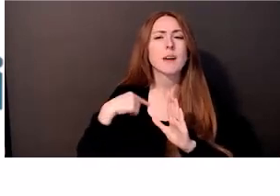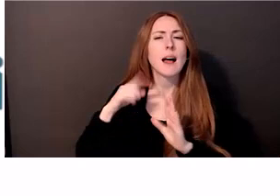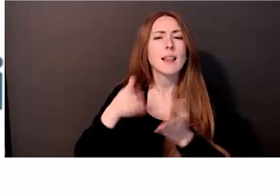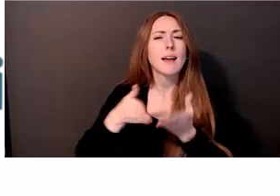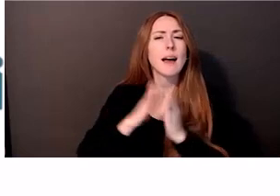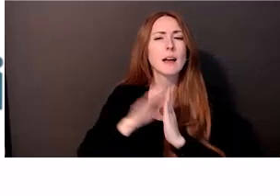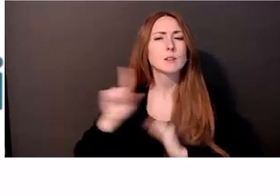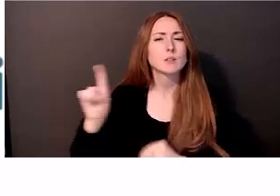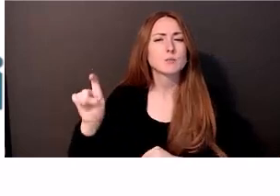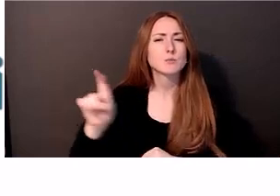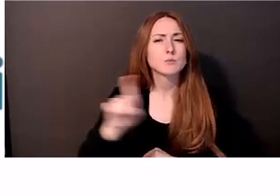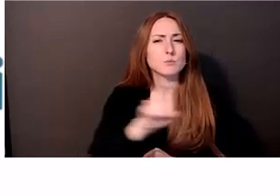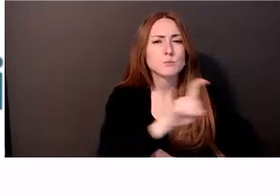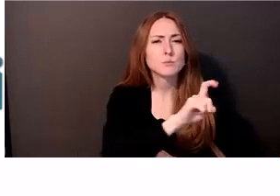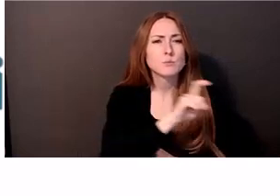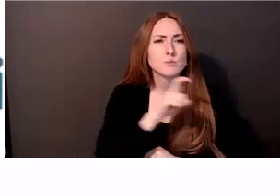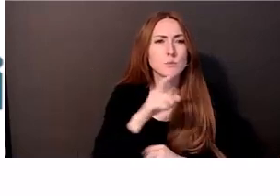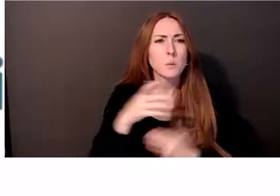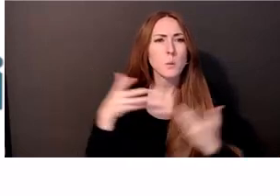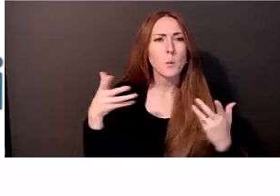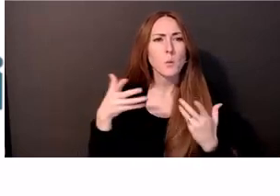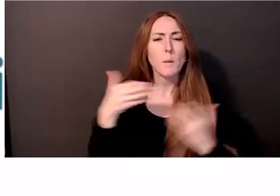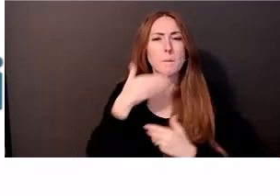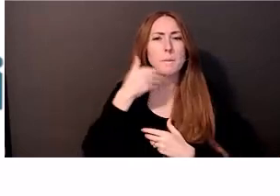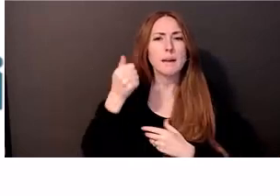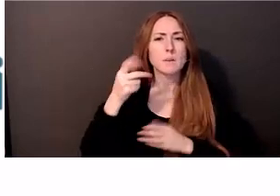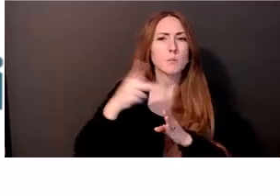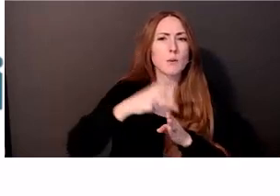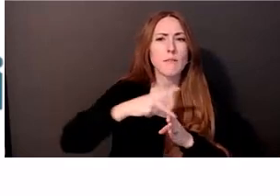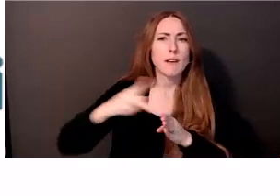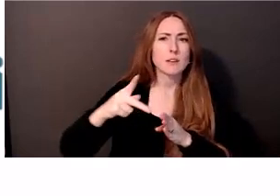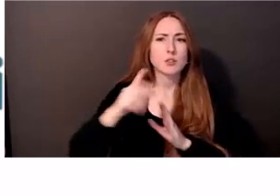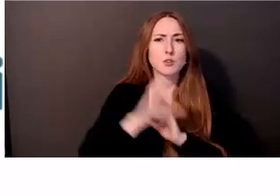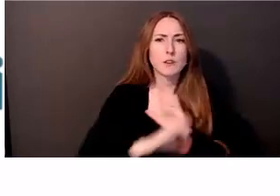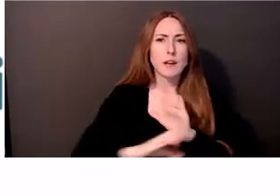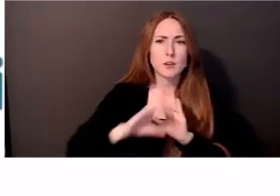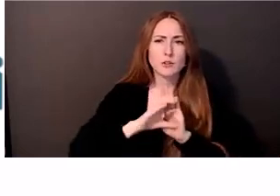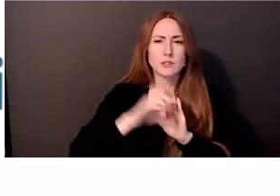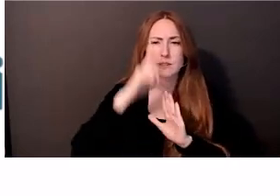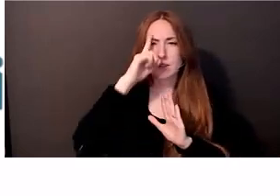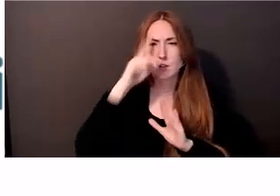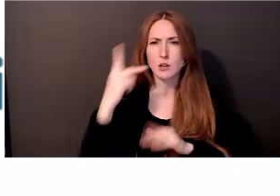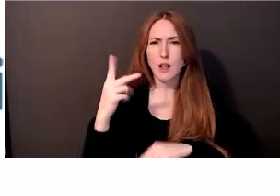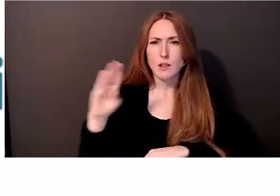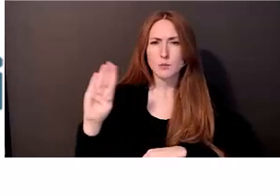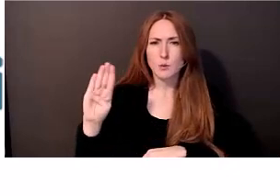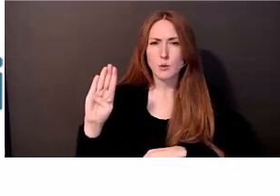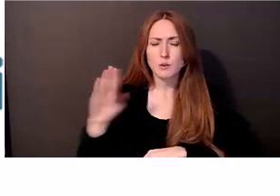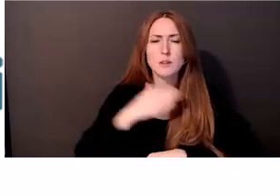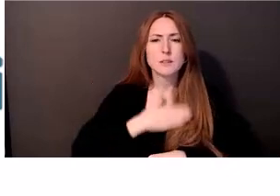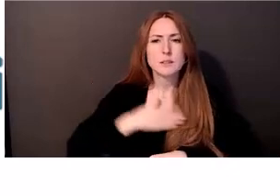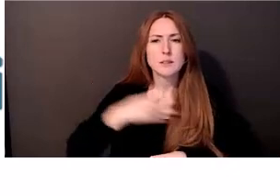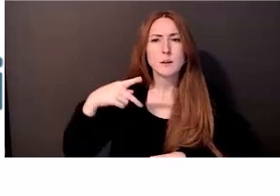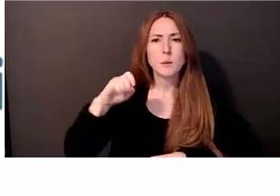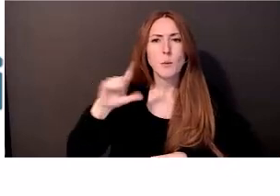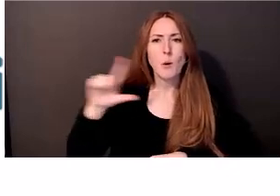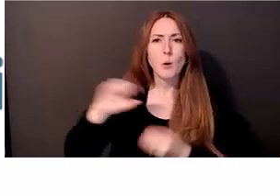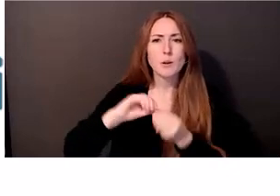the best profession of someone to be a knowledge broker? So please, Elizabeth, post the third question.